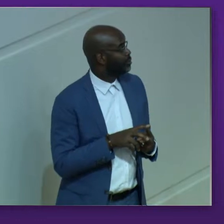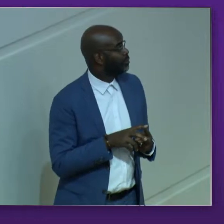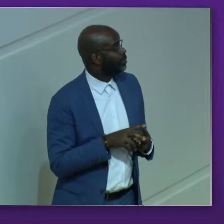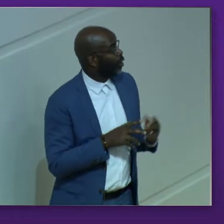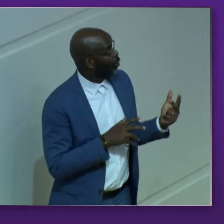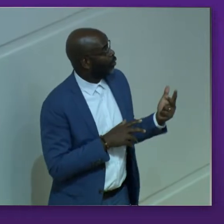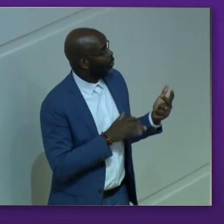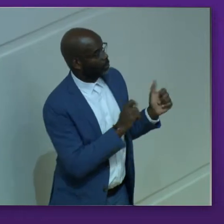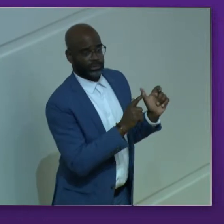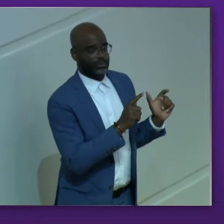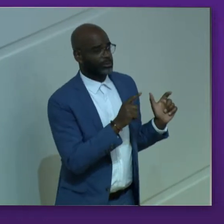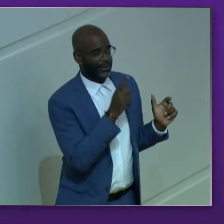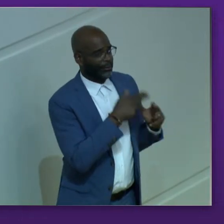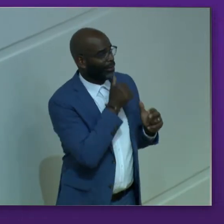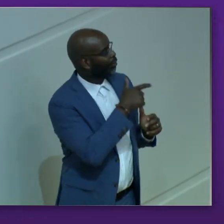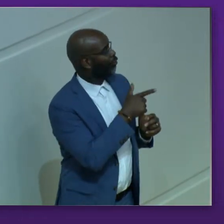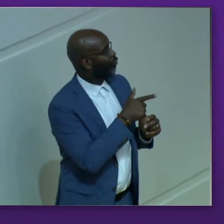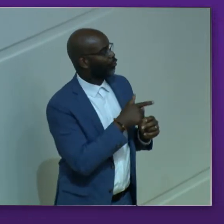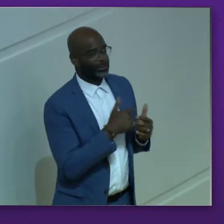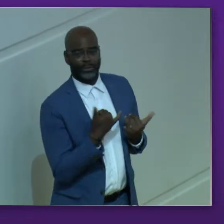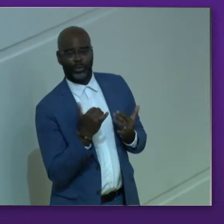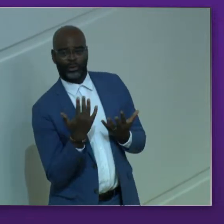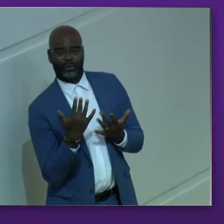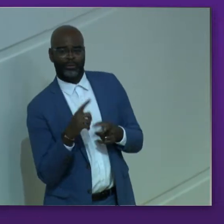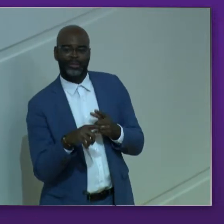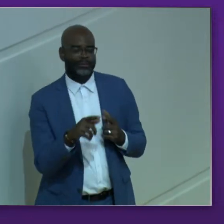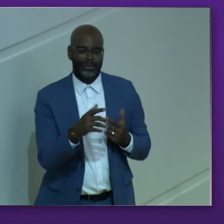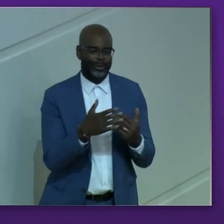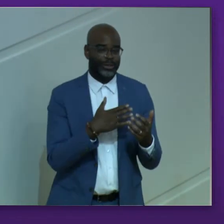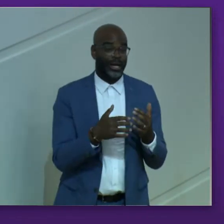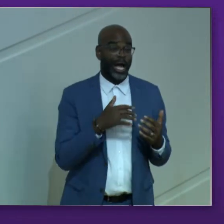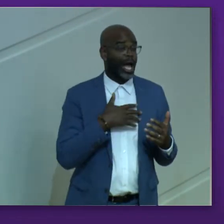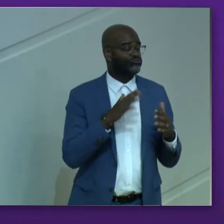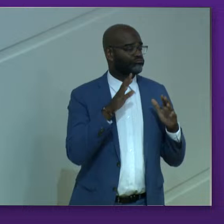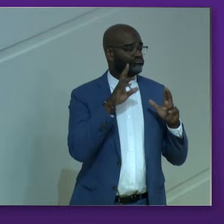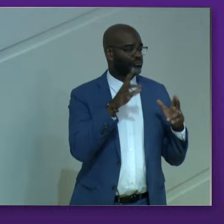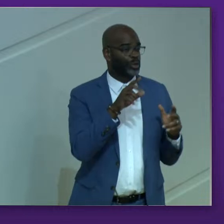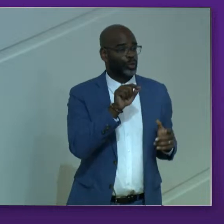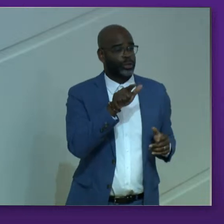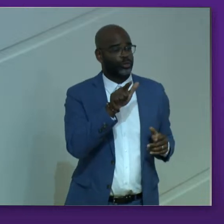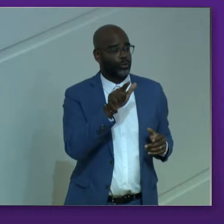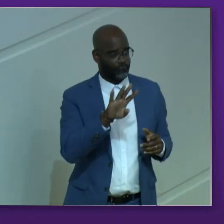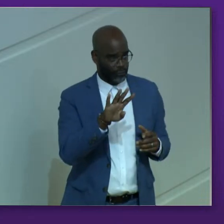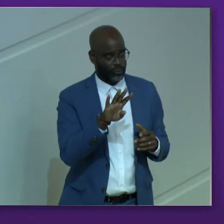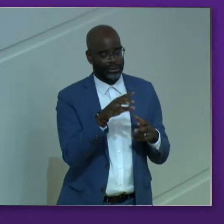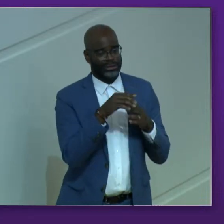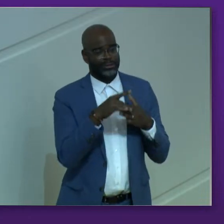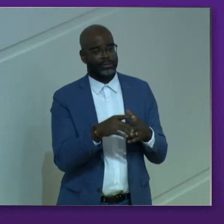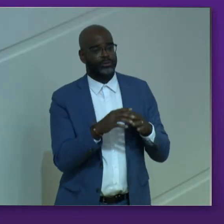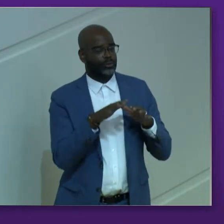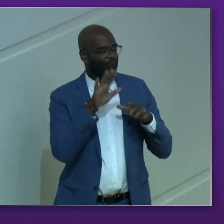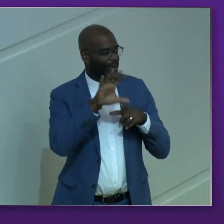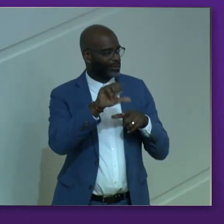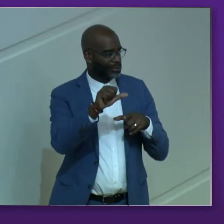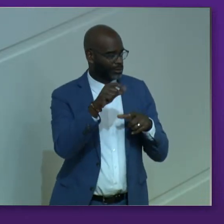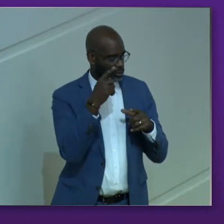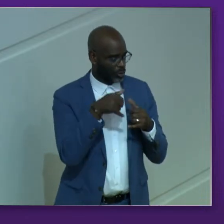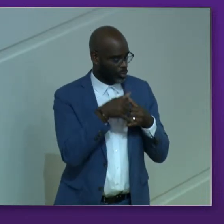IS MY GREAT PLEASURE TO PRESENT